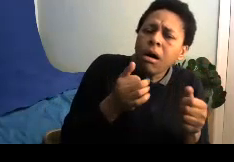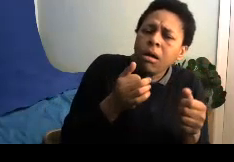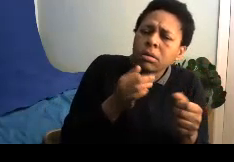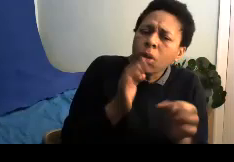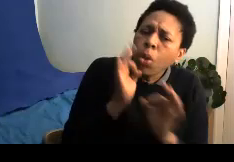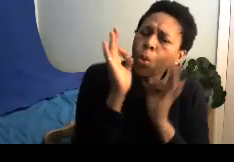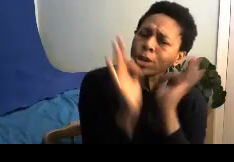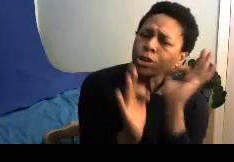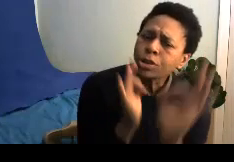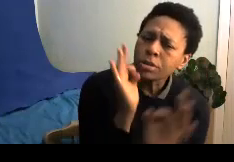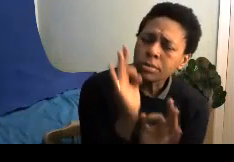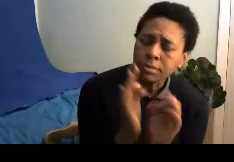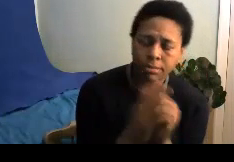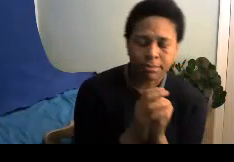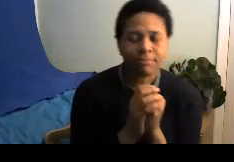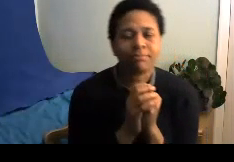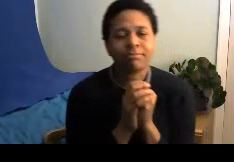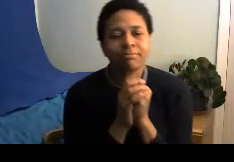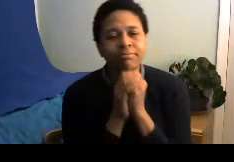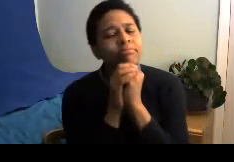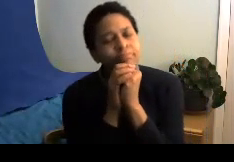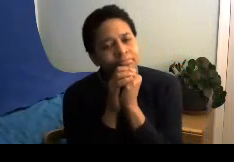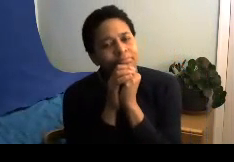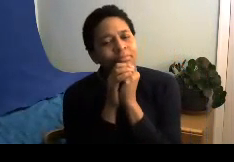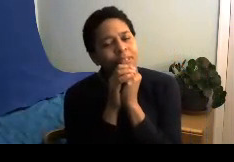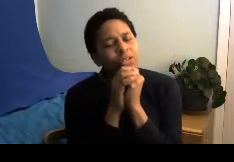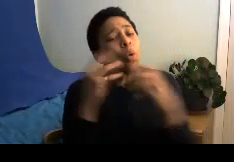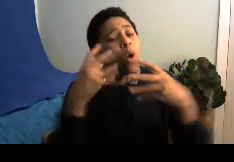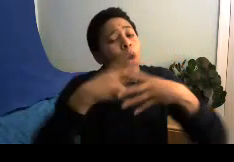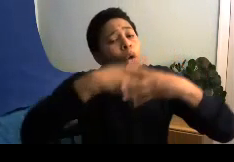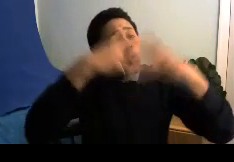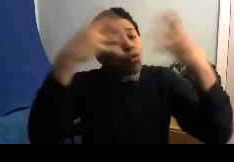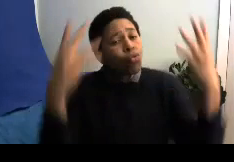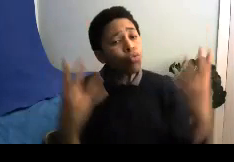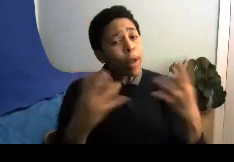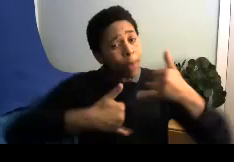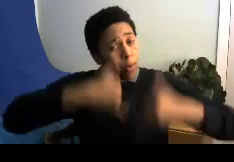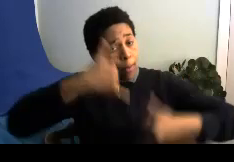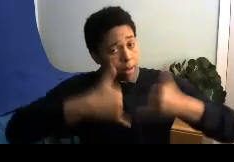session then. So Rainbow Milk is based on personal experiences.